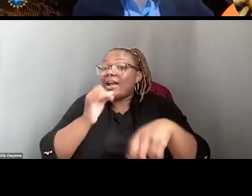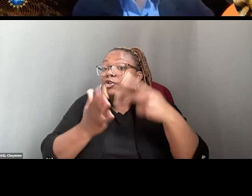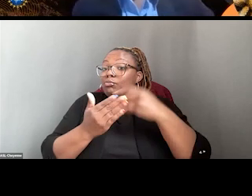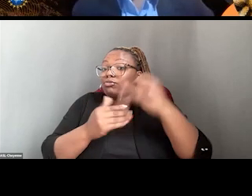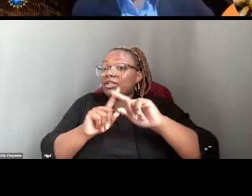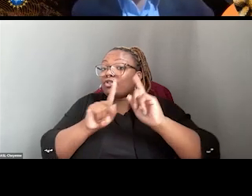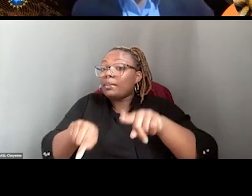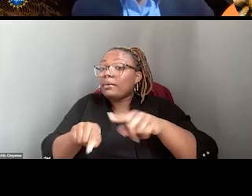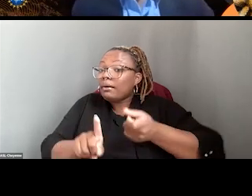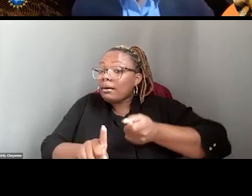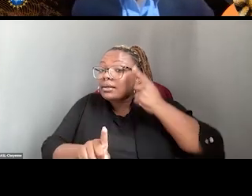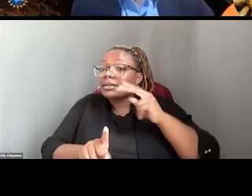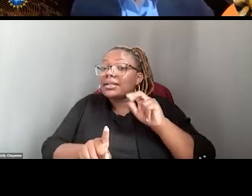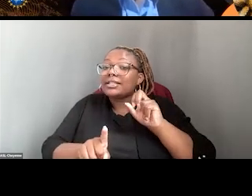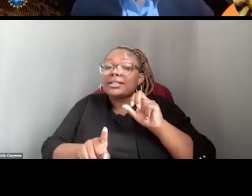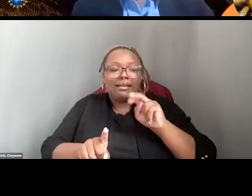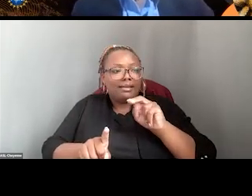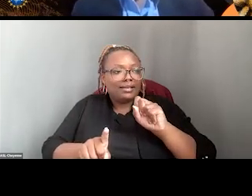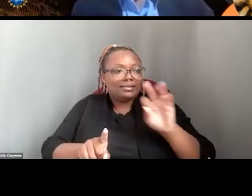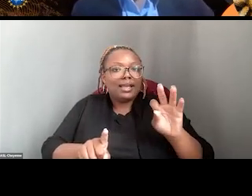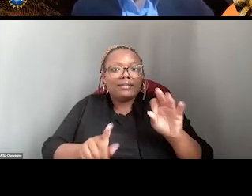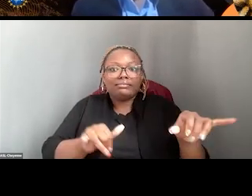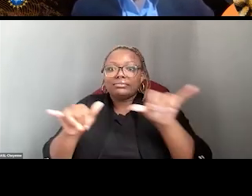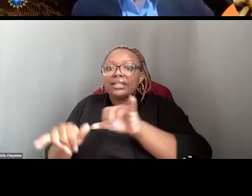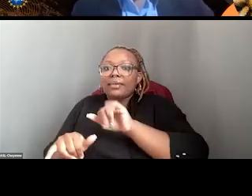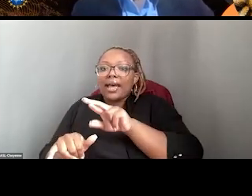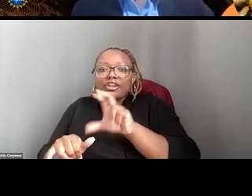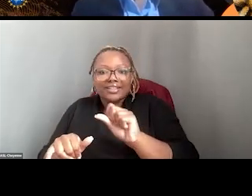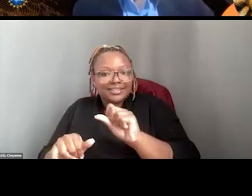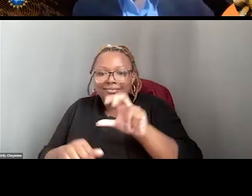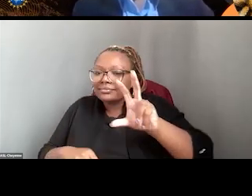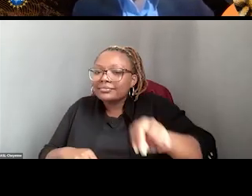An extension does not give you additional time to supply that final project repot.